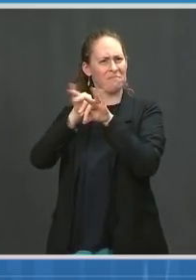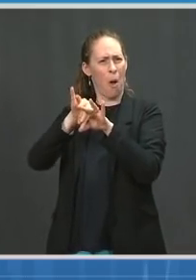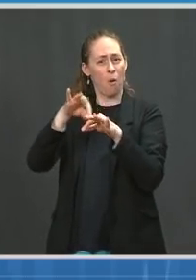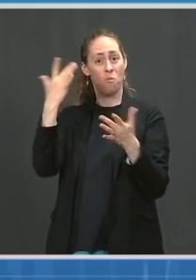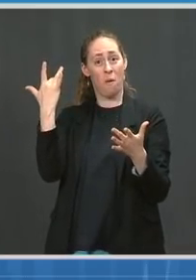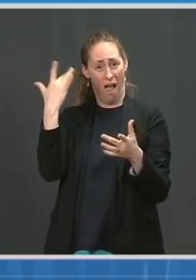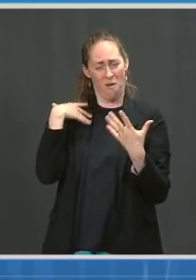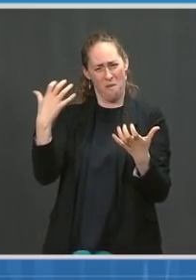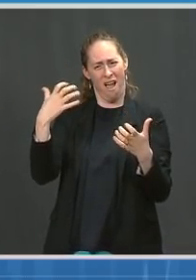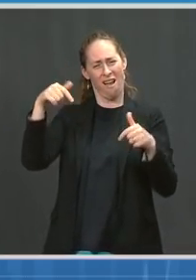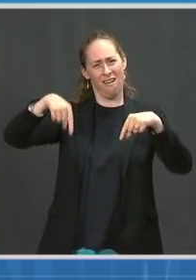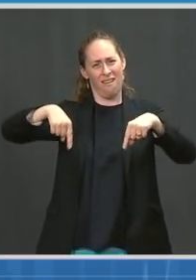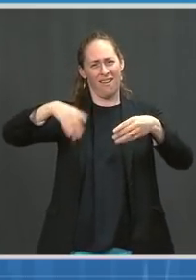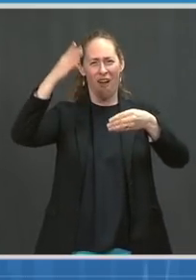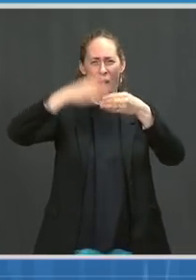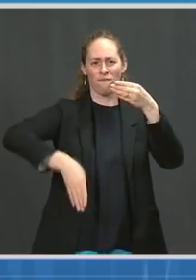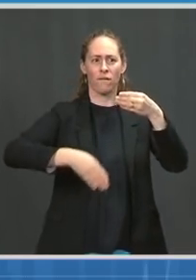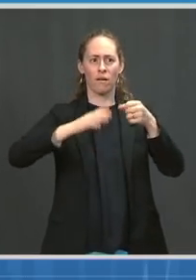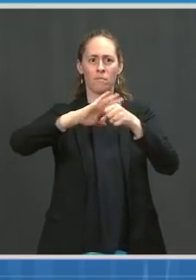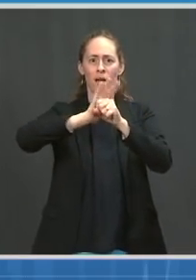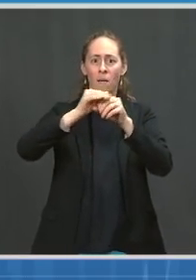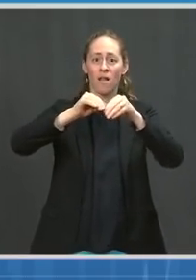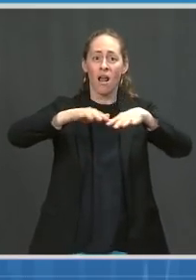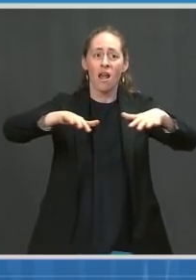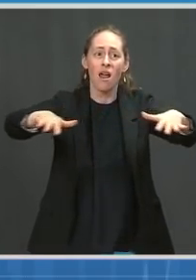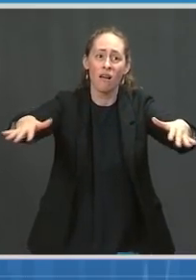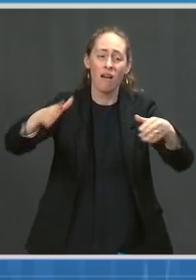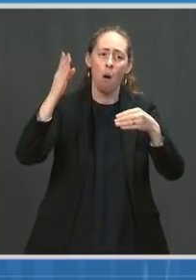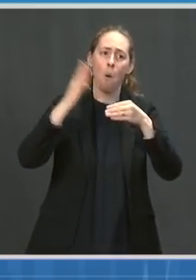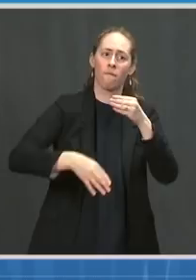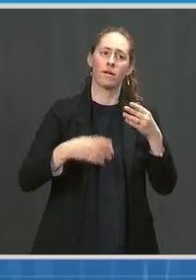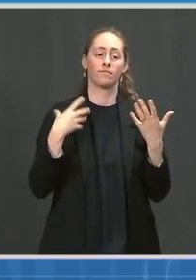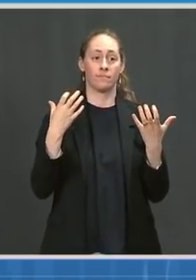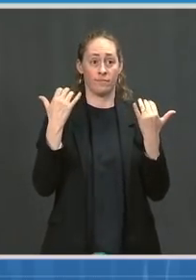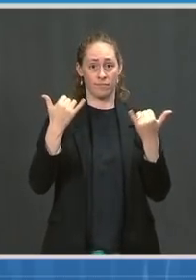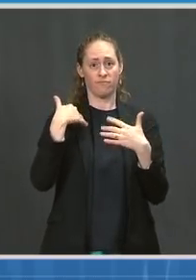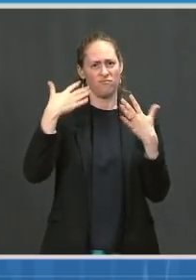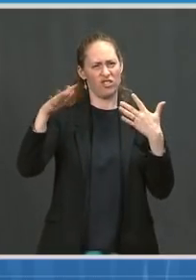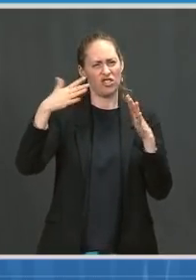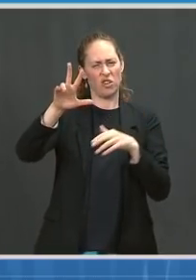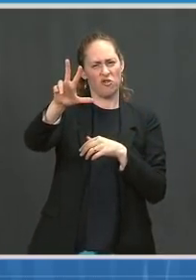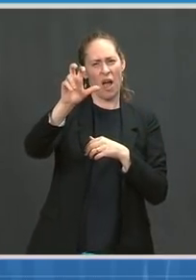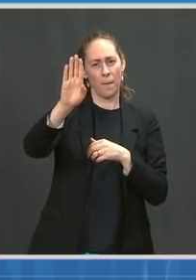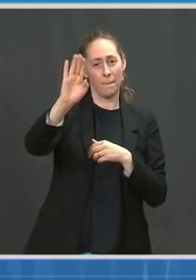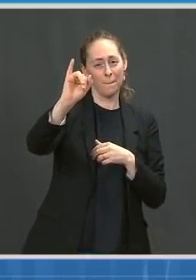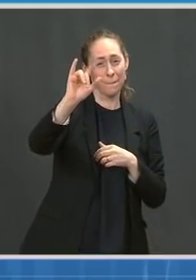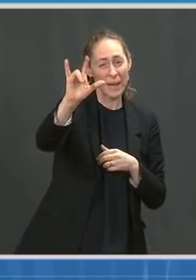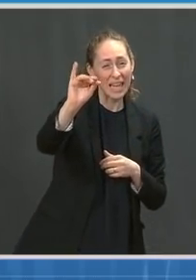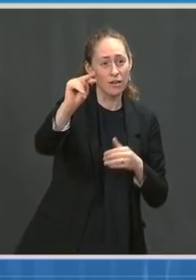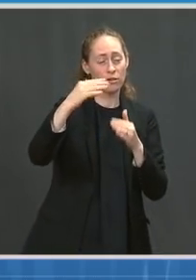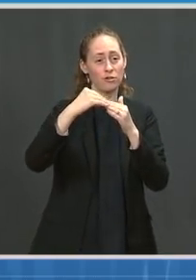That's why we've invested $3 billion to help states and community-based organizations build vaccine confidence,